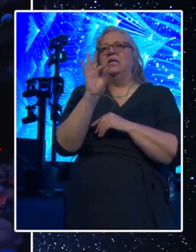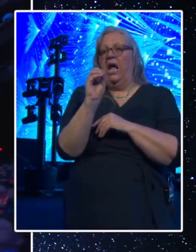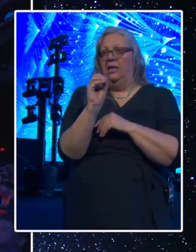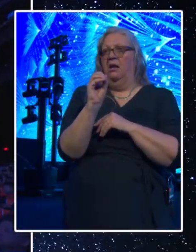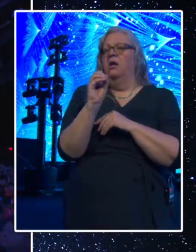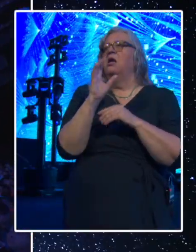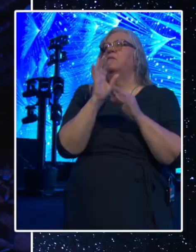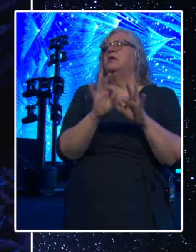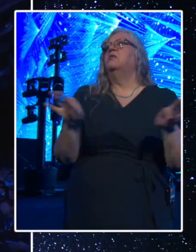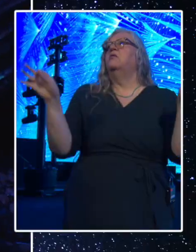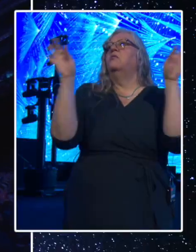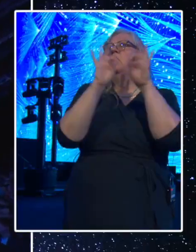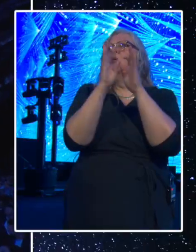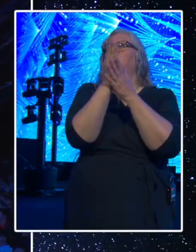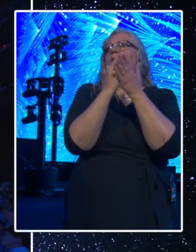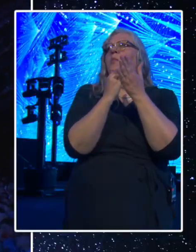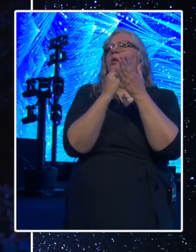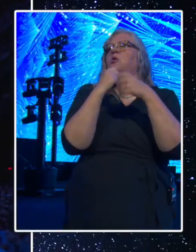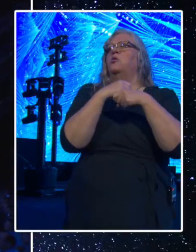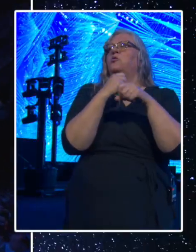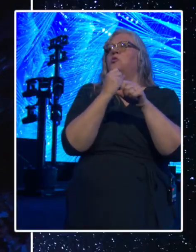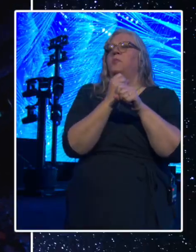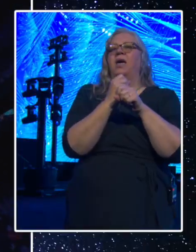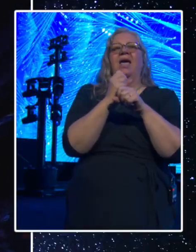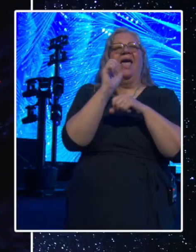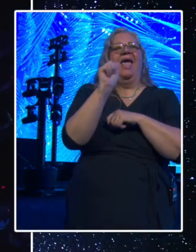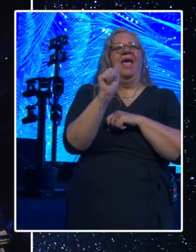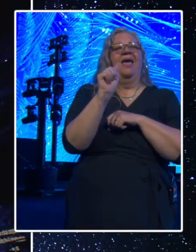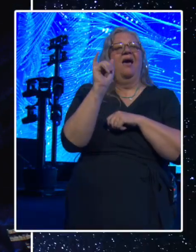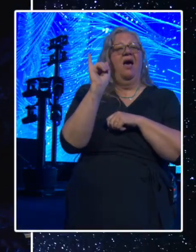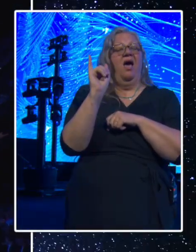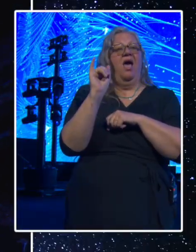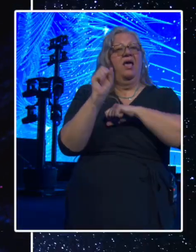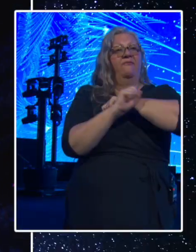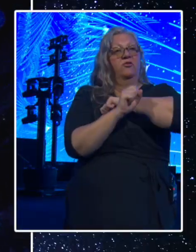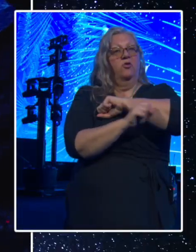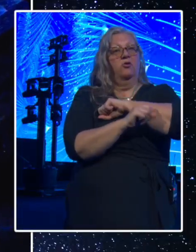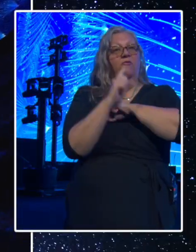These are critical components to build the AI infrastructure needed by our largest customers.